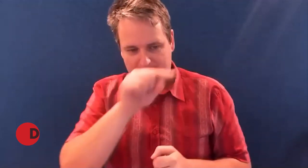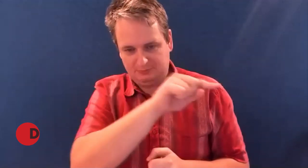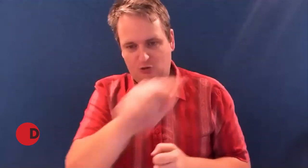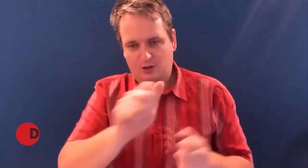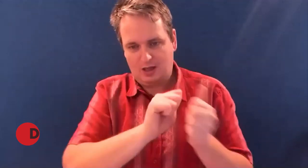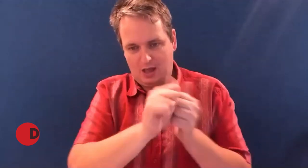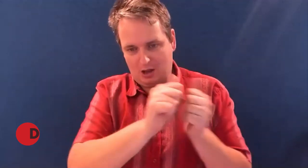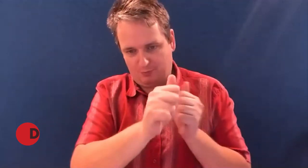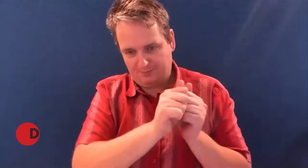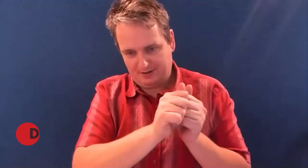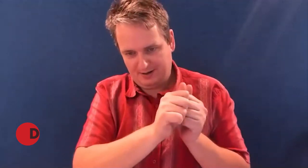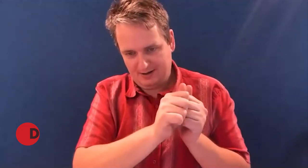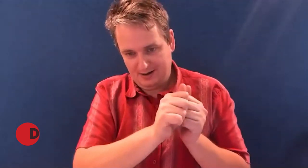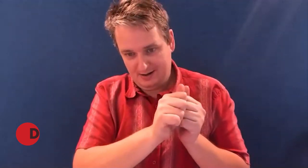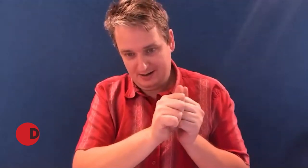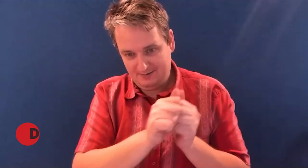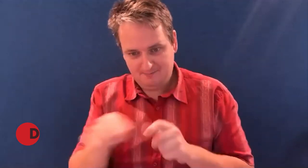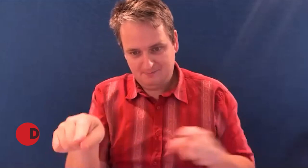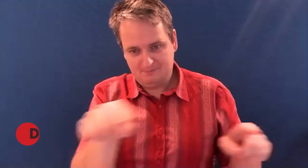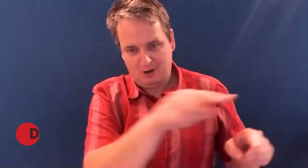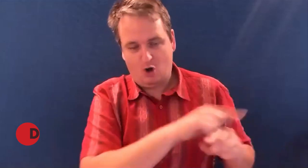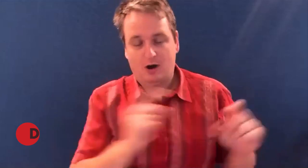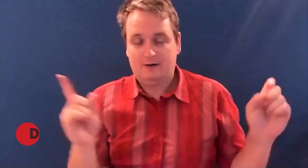there were other similar competing apps,